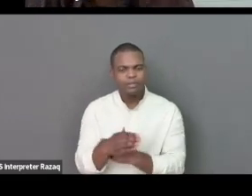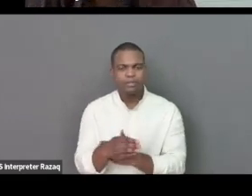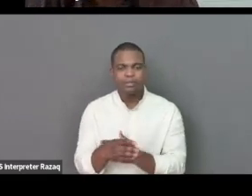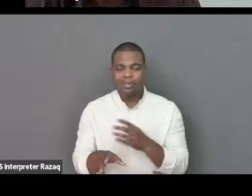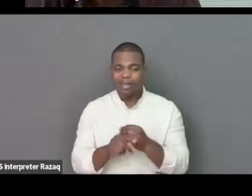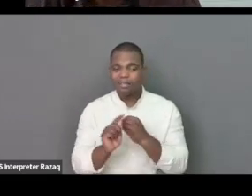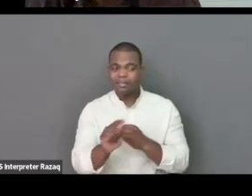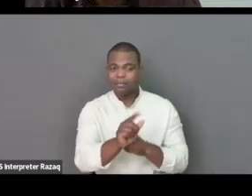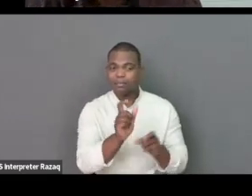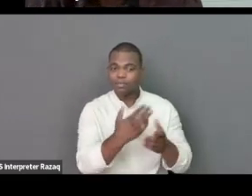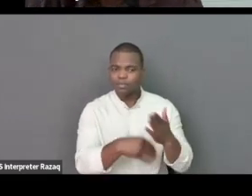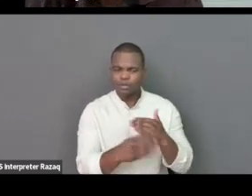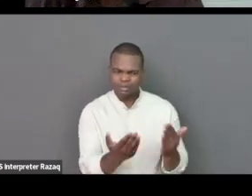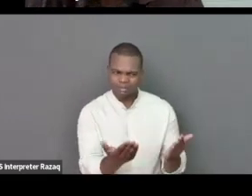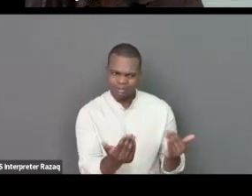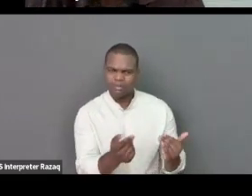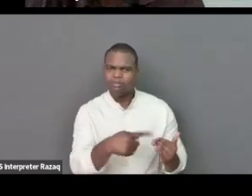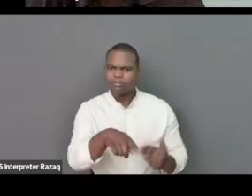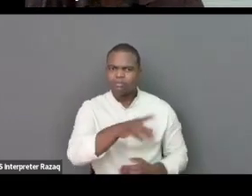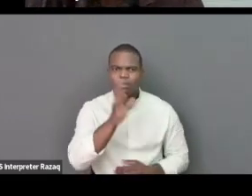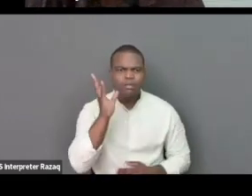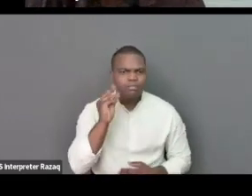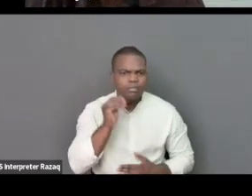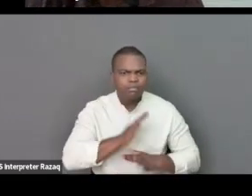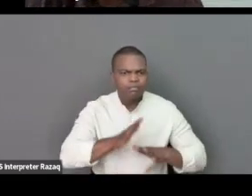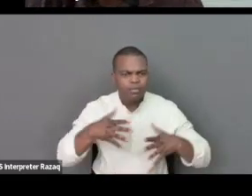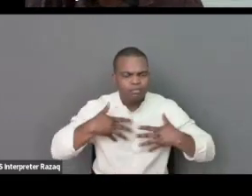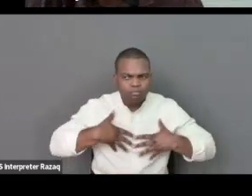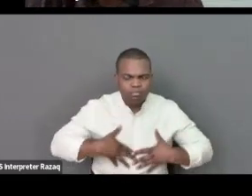sector body. And then, on the other hand, we have the website owners who